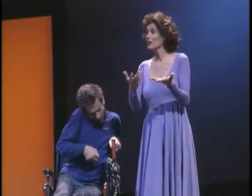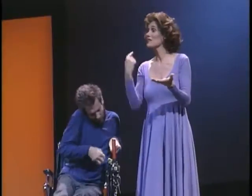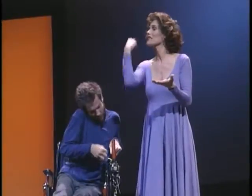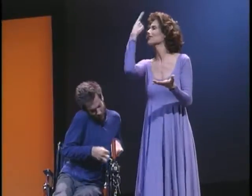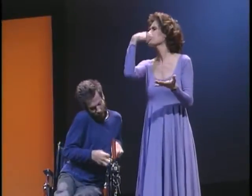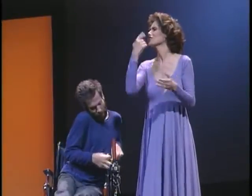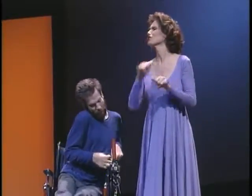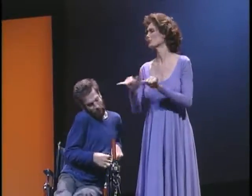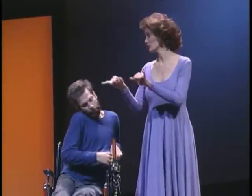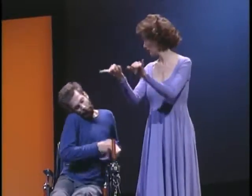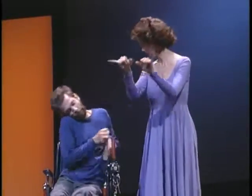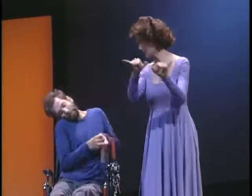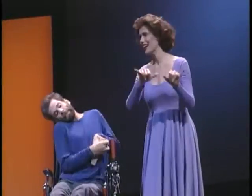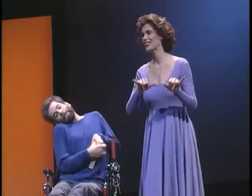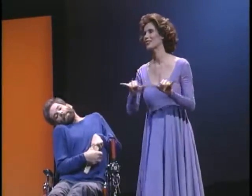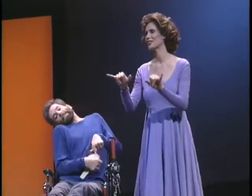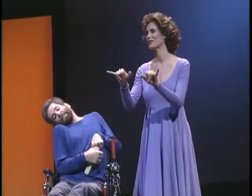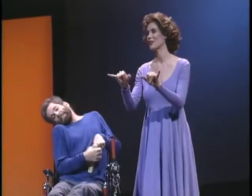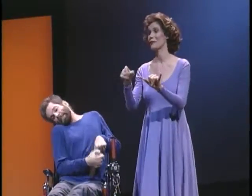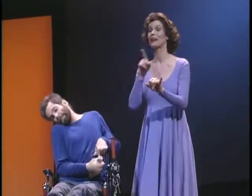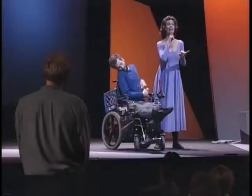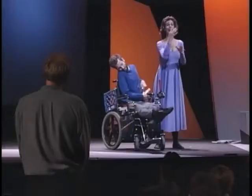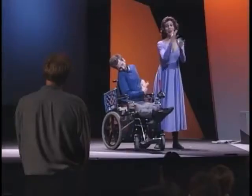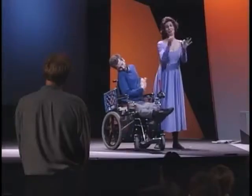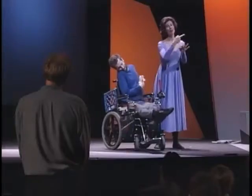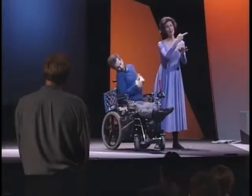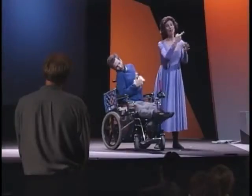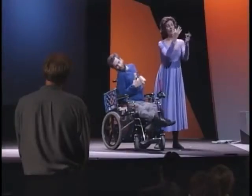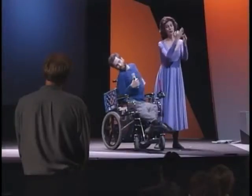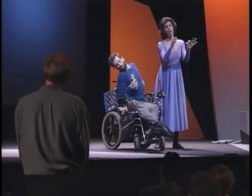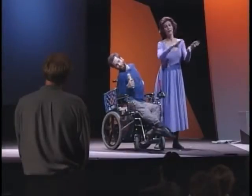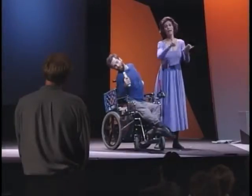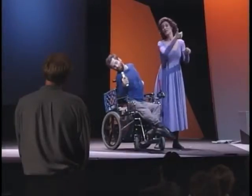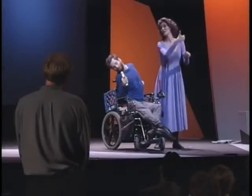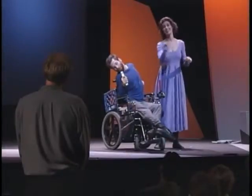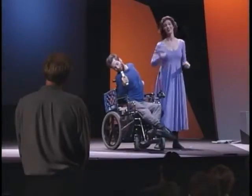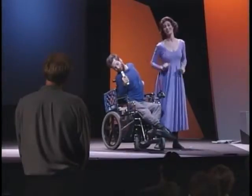that you looks like you're conforming actually you're free to do anything you